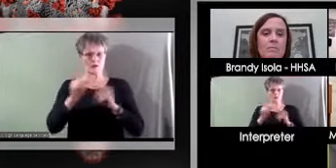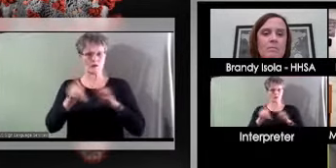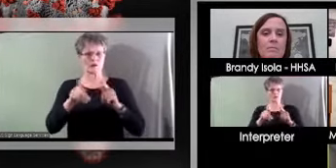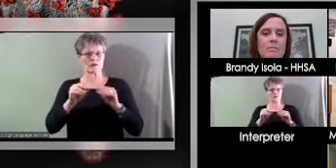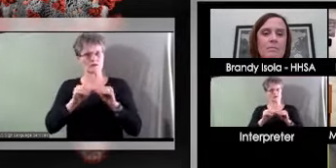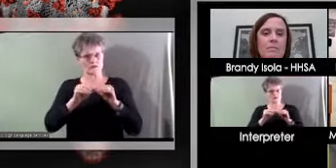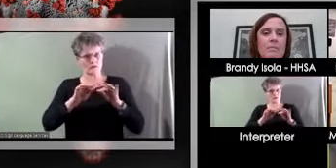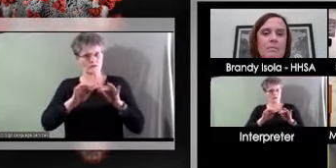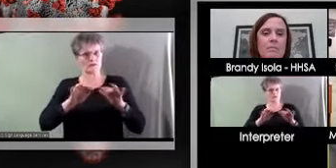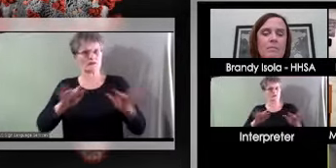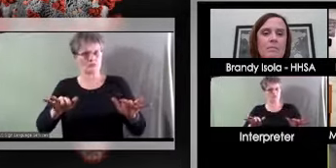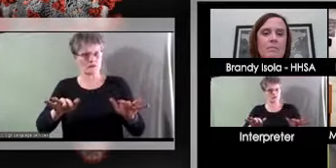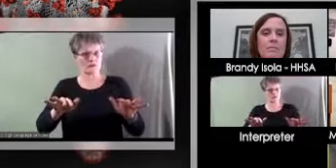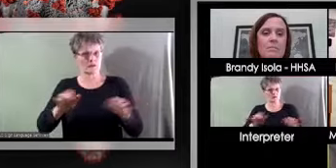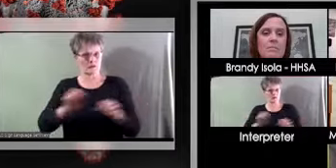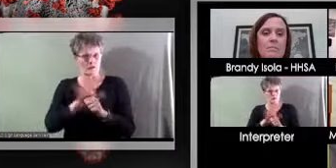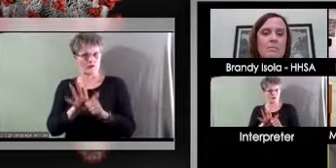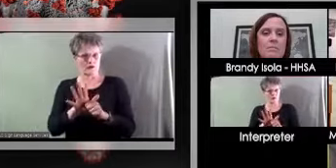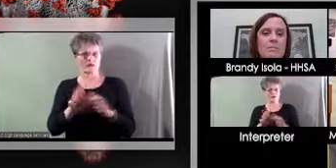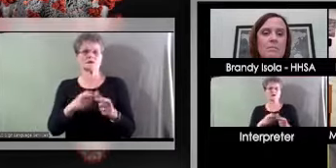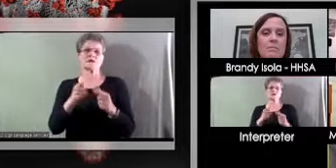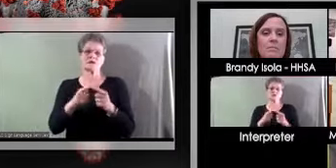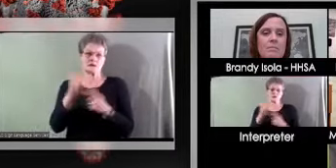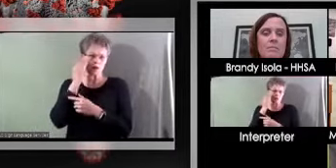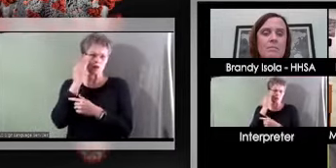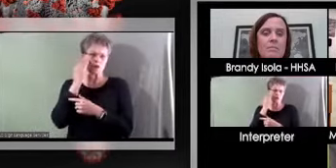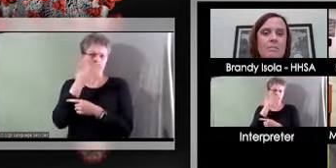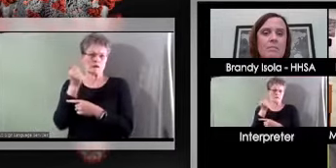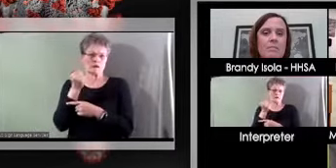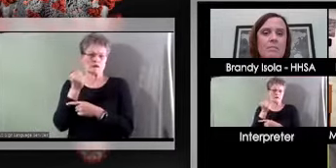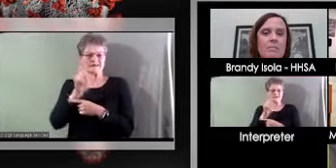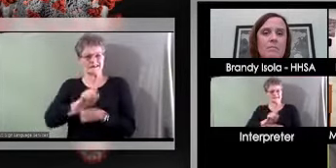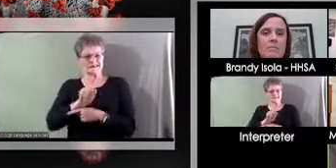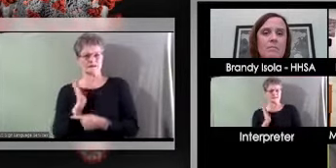at some point. So stay tuned for that.